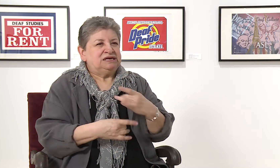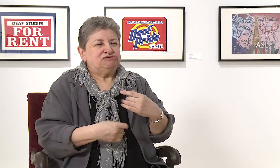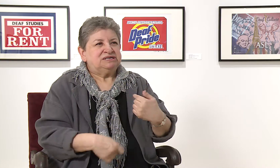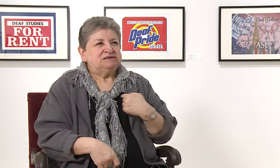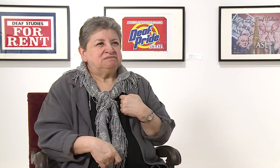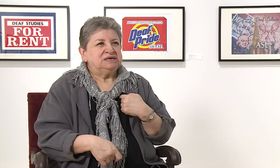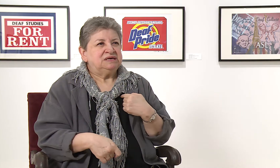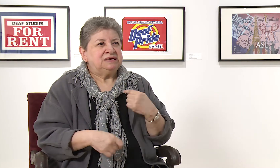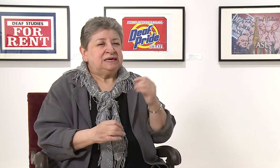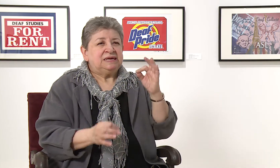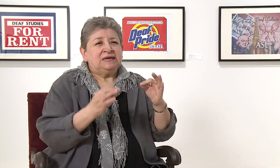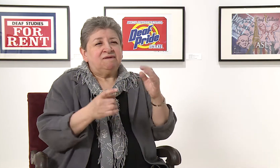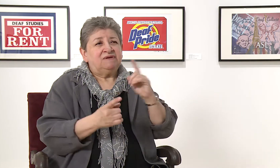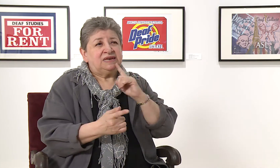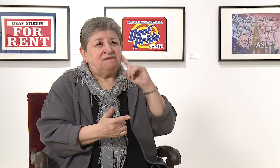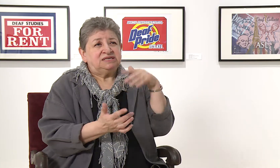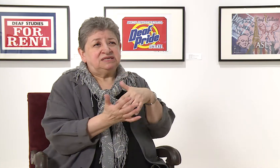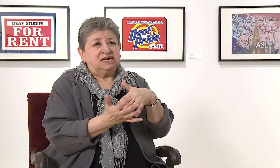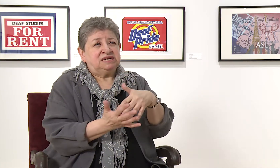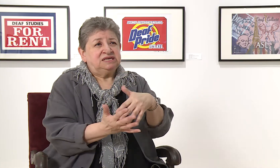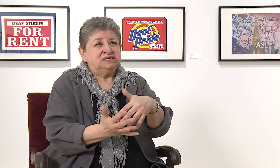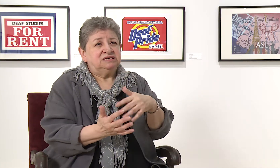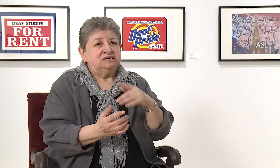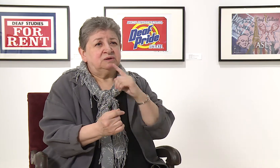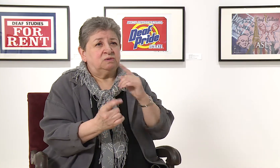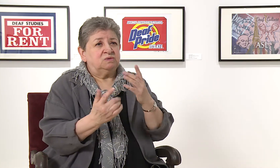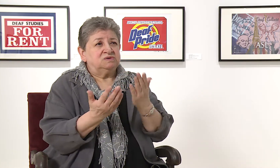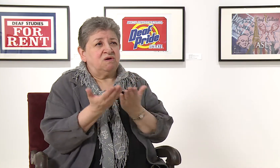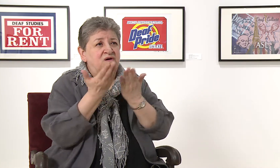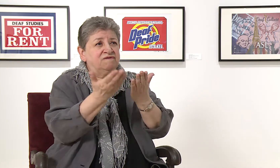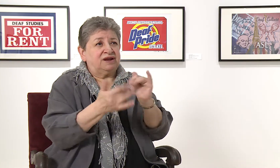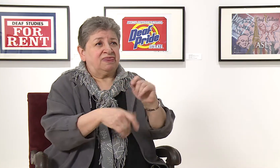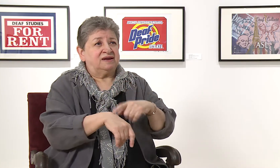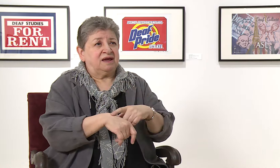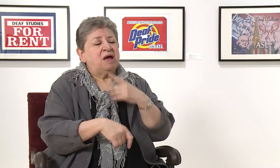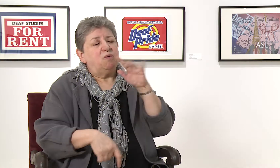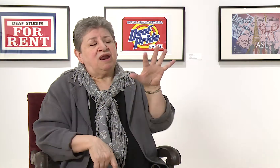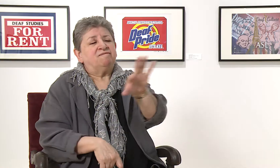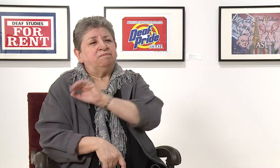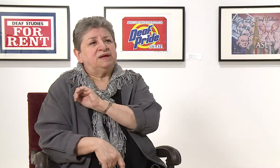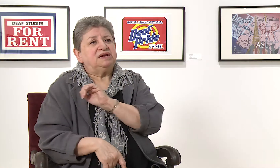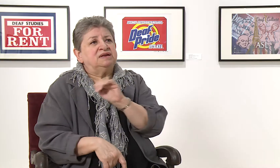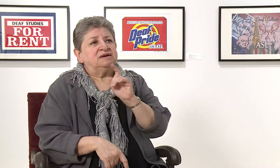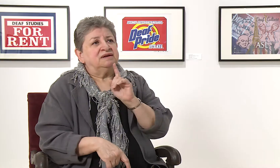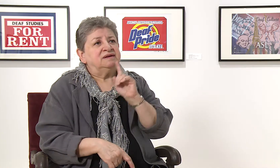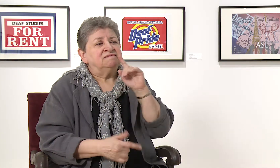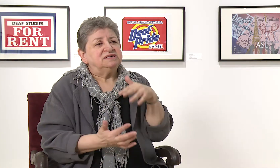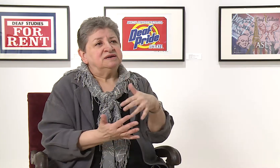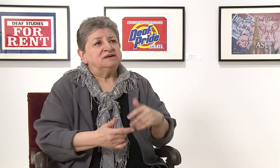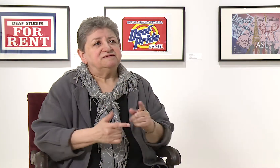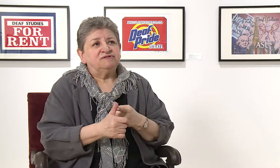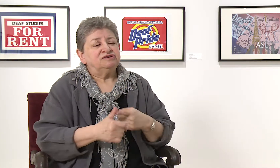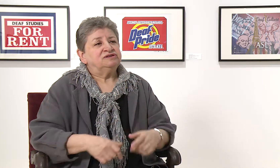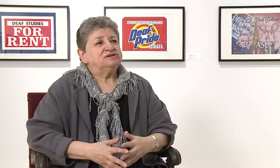that seemed interesting to me at the time. But if Deaf Studies was offered, I certainly would have picked it.